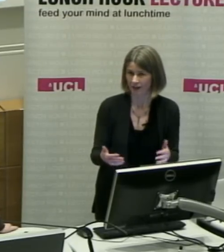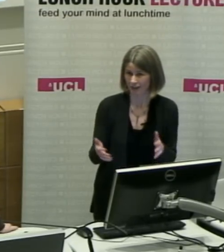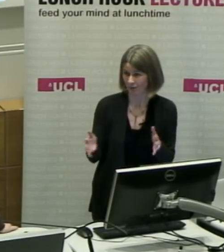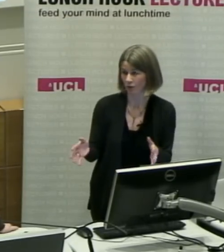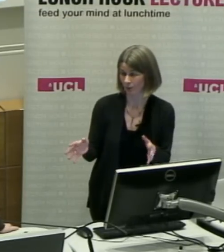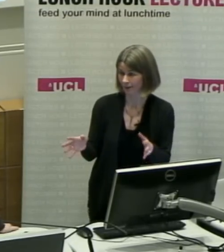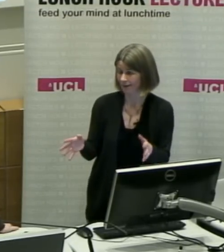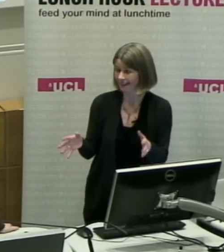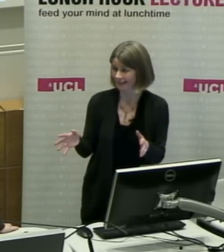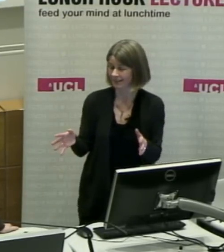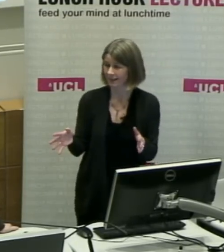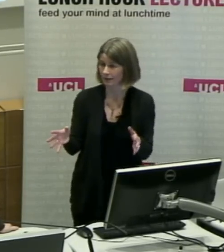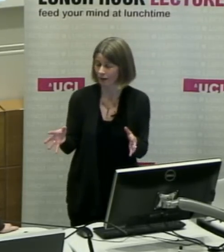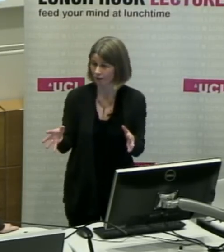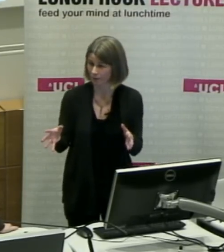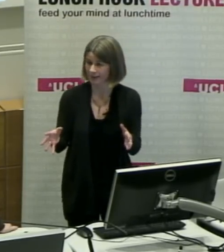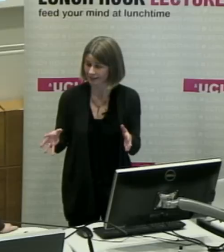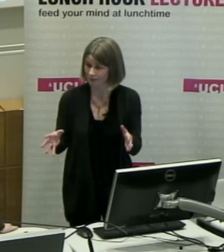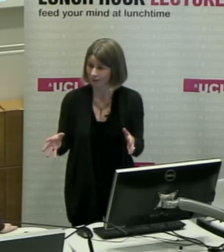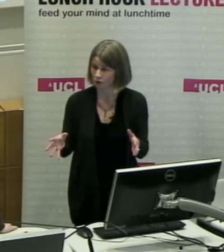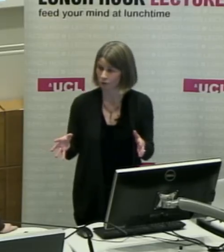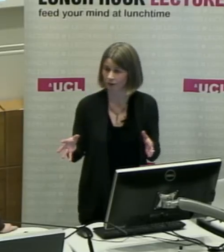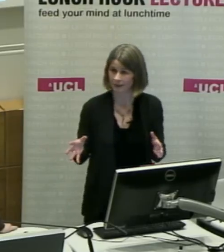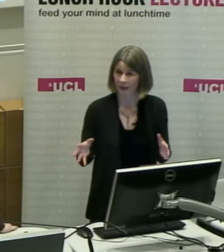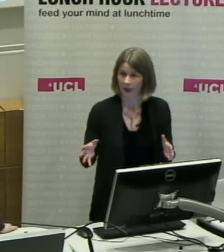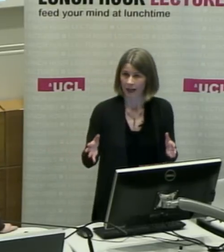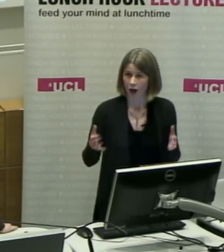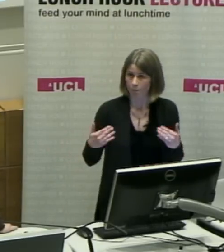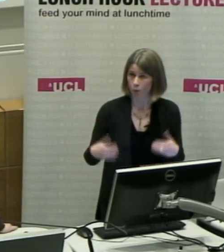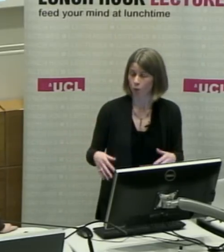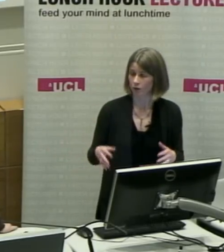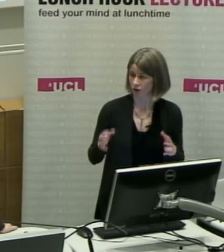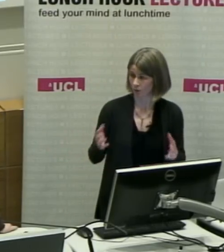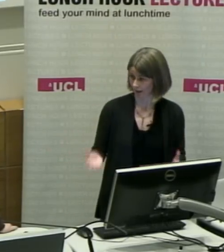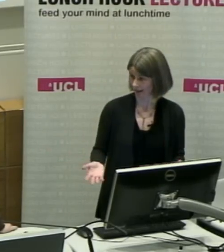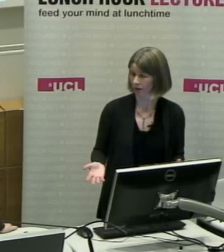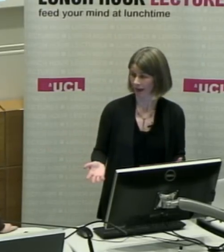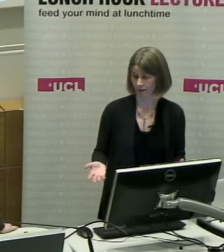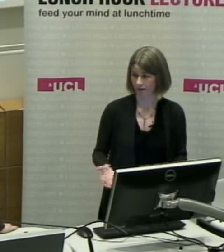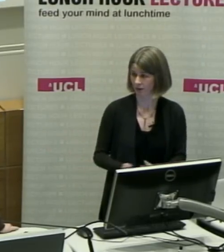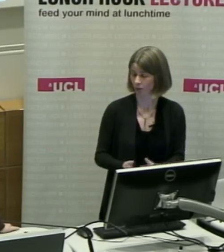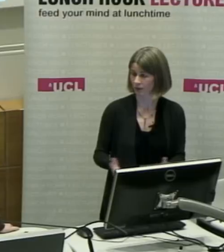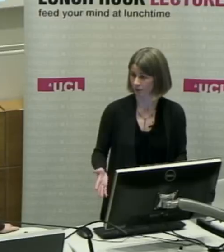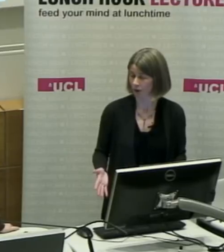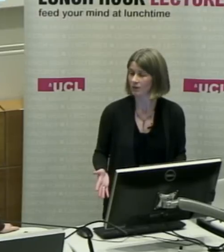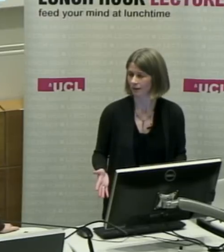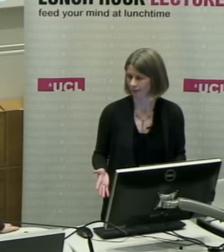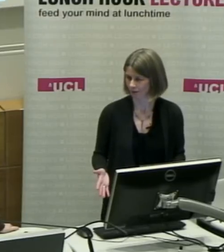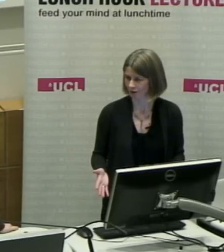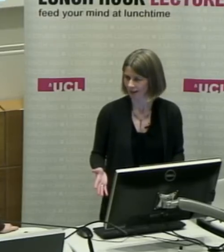That means we've got 90 to 95% of deaf children born to hearing parents who probably don't know sign language,